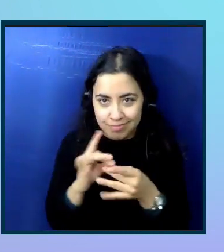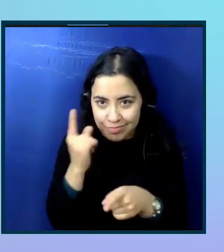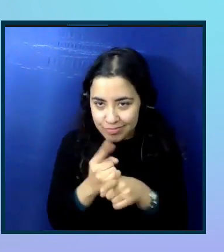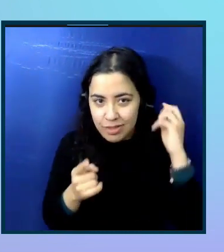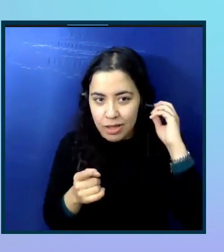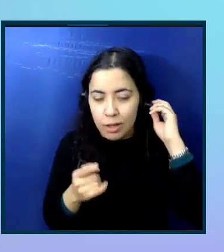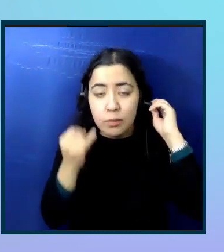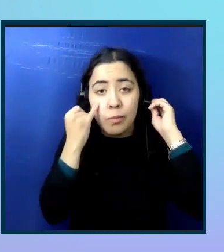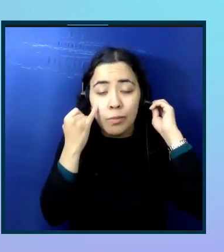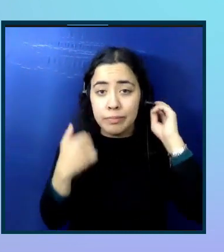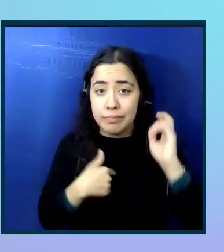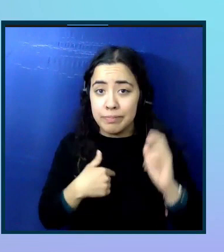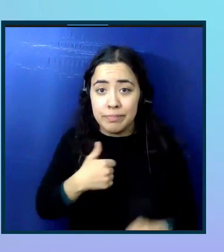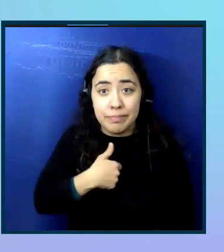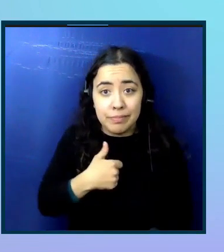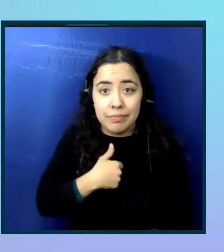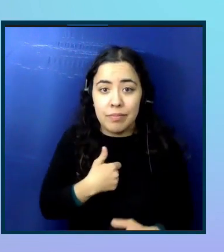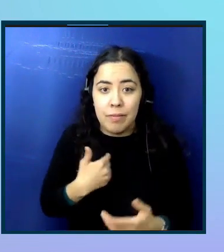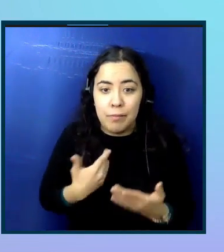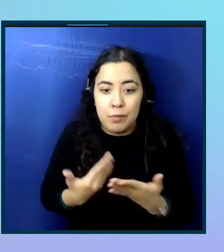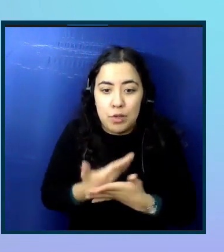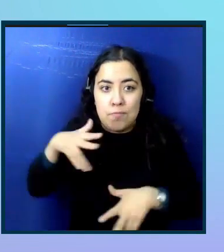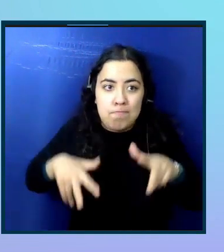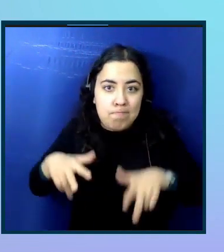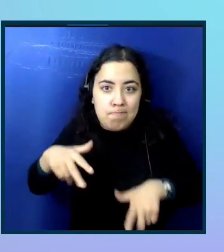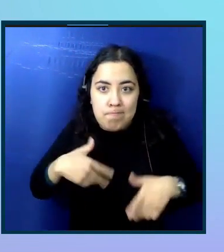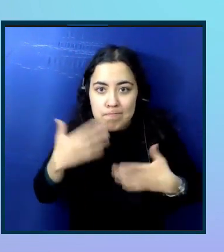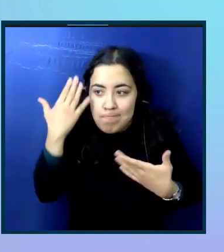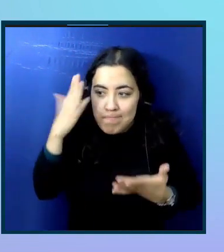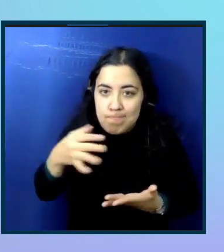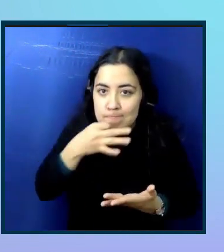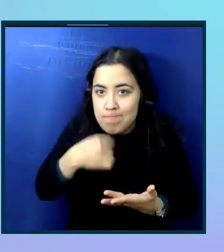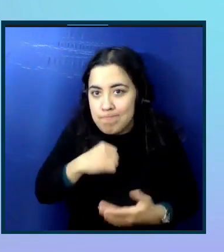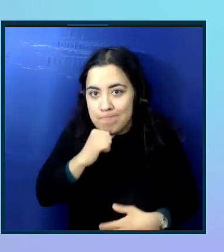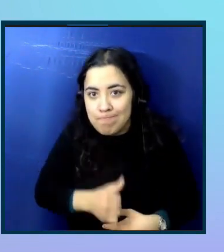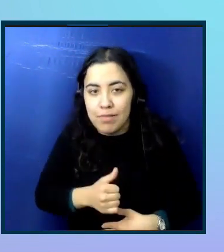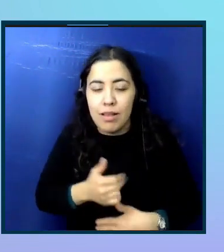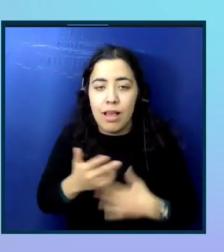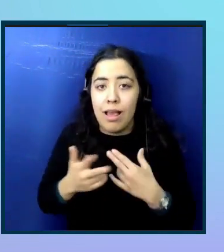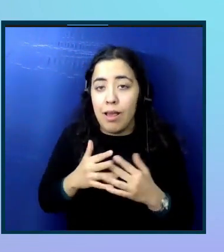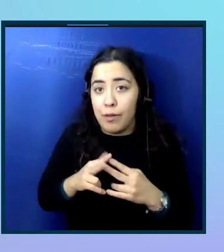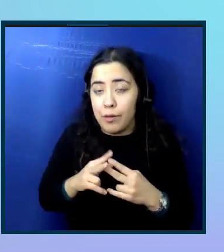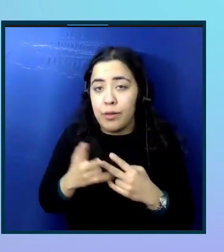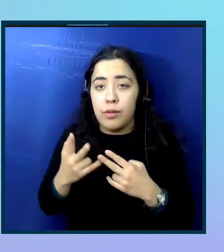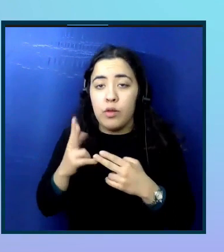Is, let's say I'm new to one of those disciplines, right? Either Universal Design or Universal Design for Learning